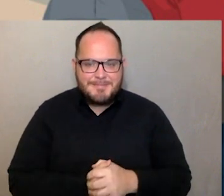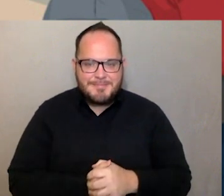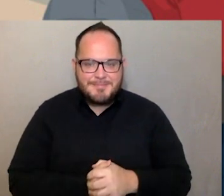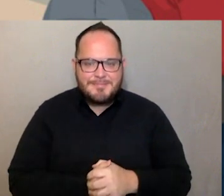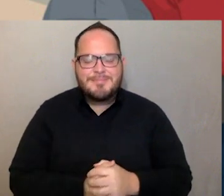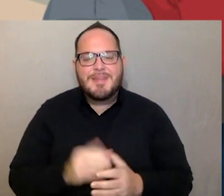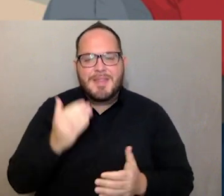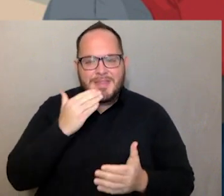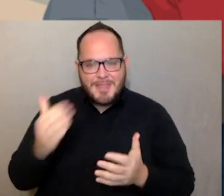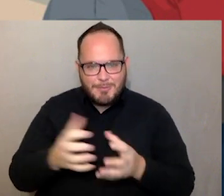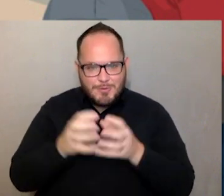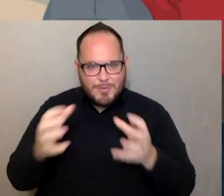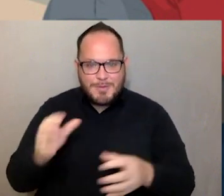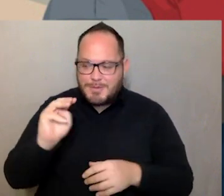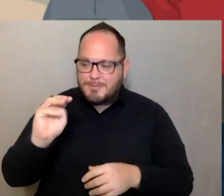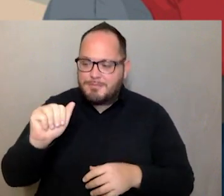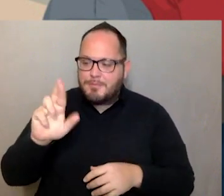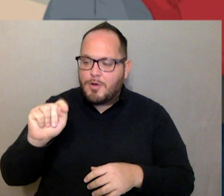THANK YOU SO MUCH, MARTHA, FOR SHARING YOUR STORY AND FOR